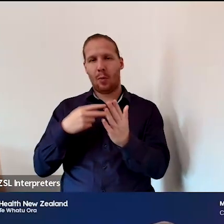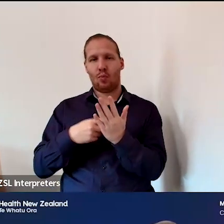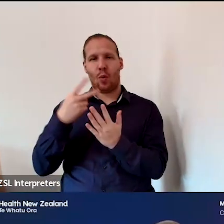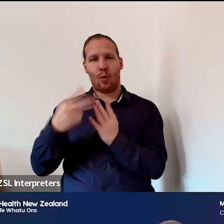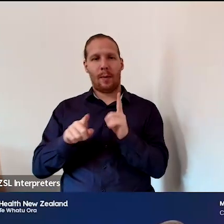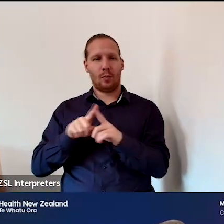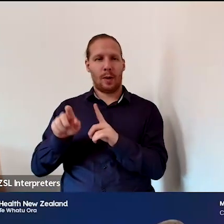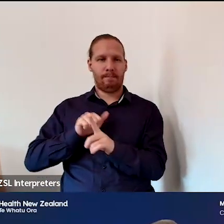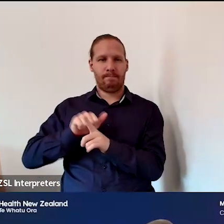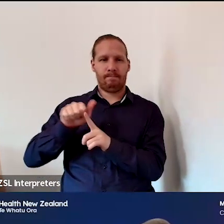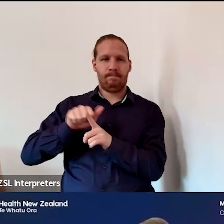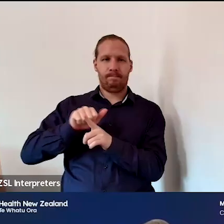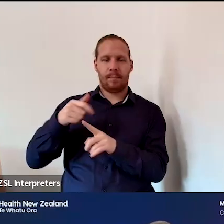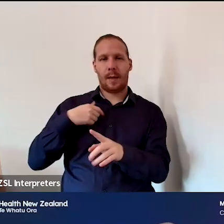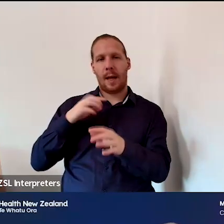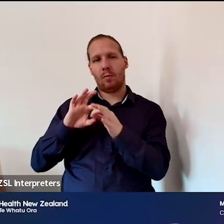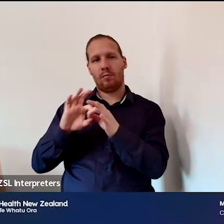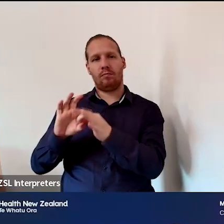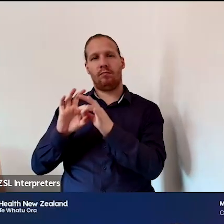in our relationship with our providers and,